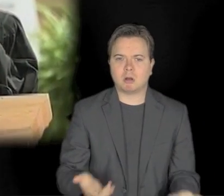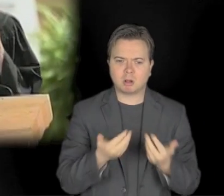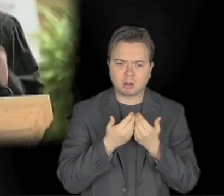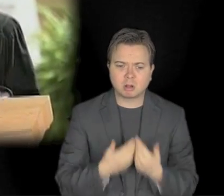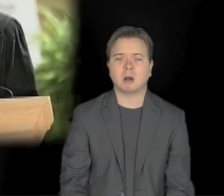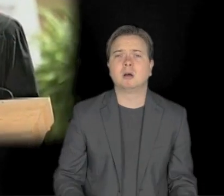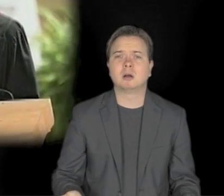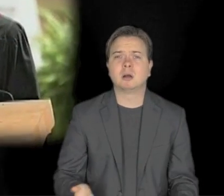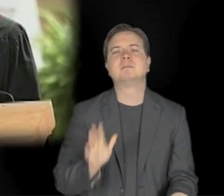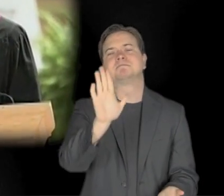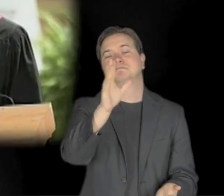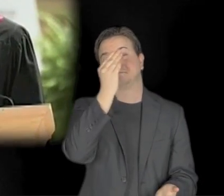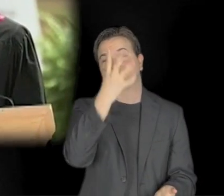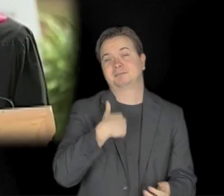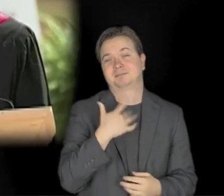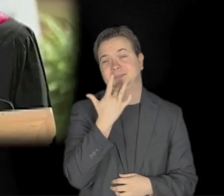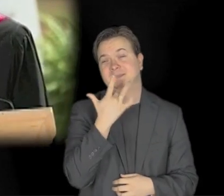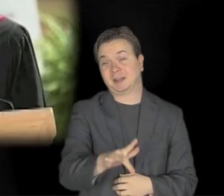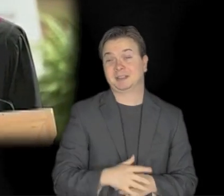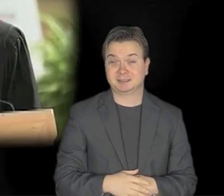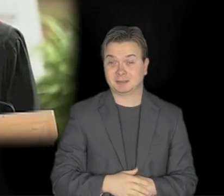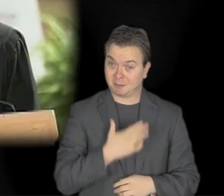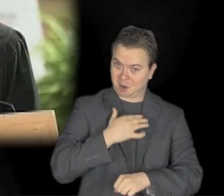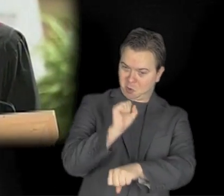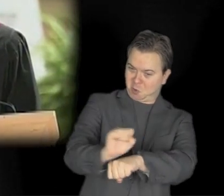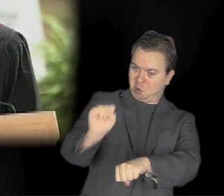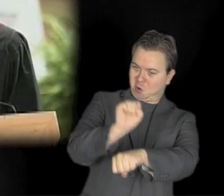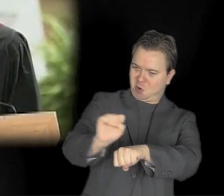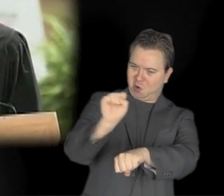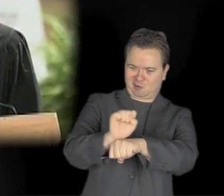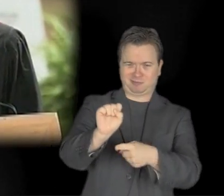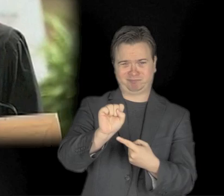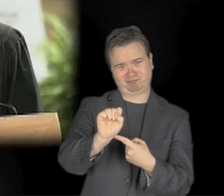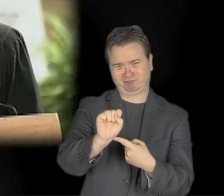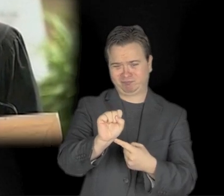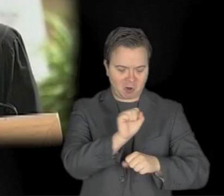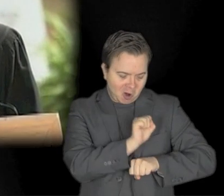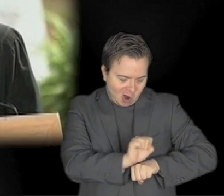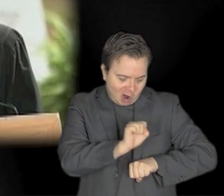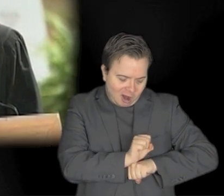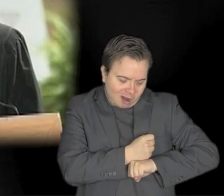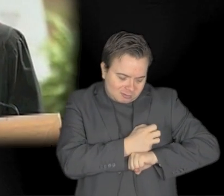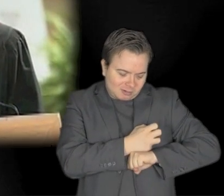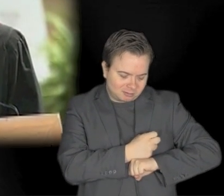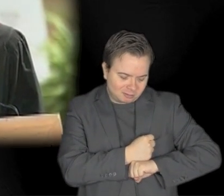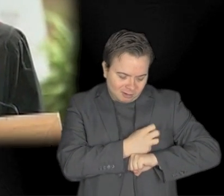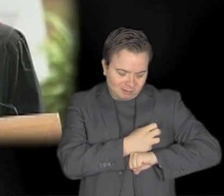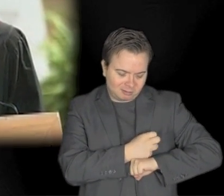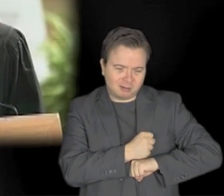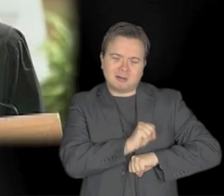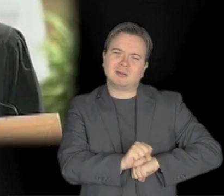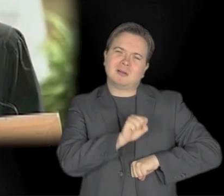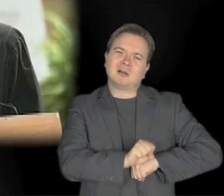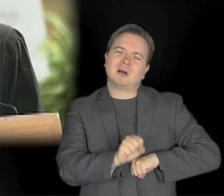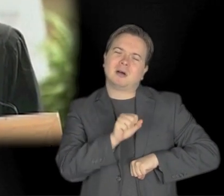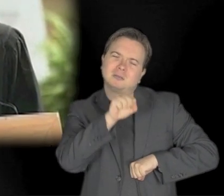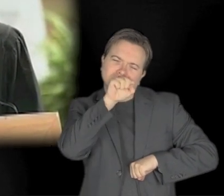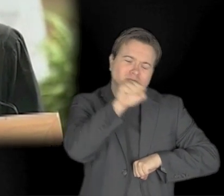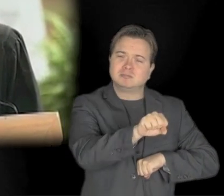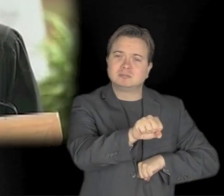I was lucky — I found what I loved to do early in life. Woz and I started Apple in my parents garage when I was 20.